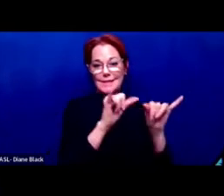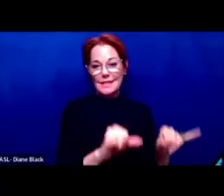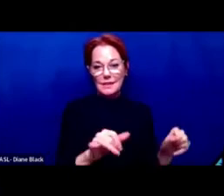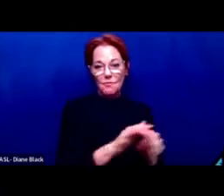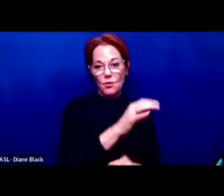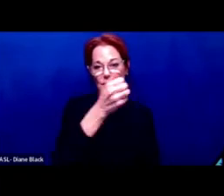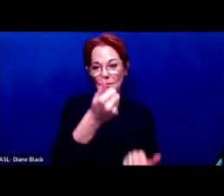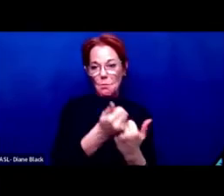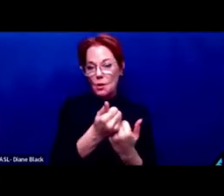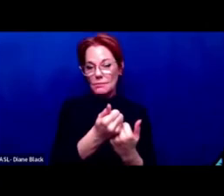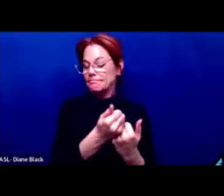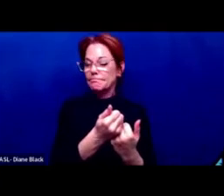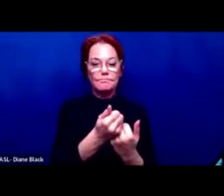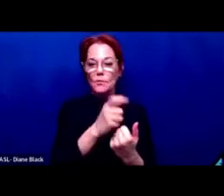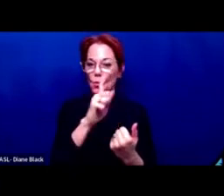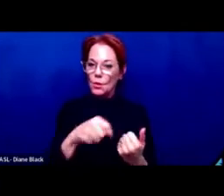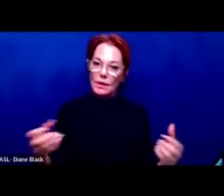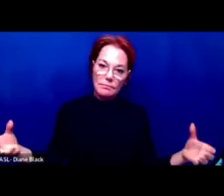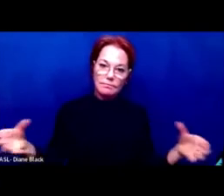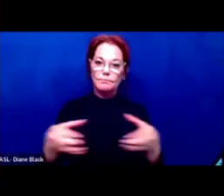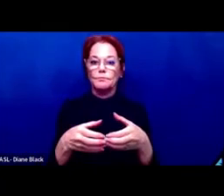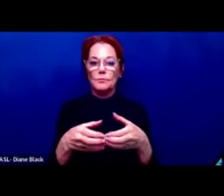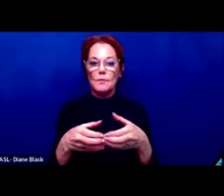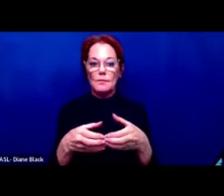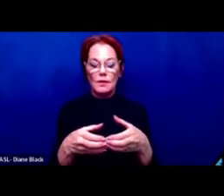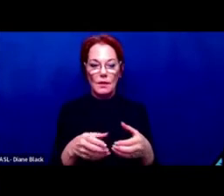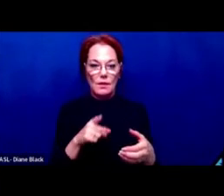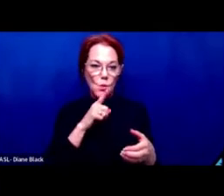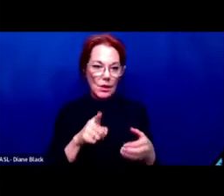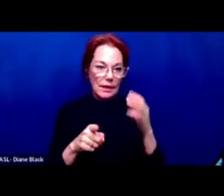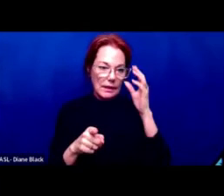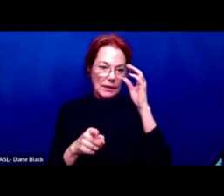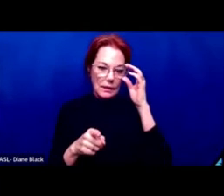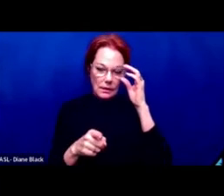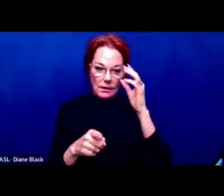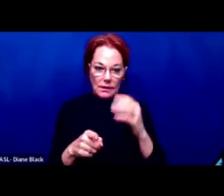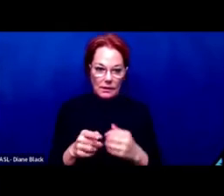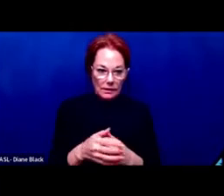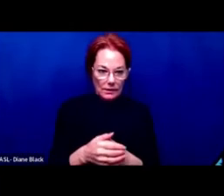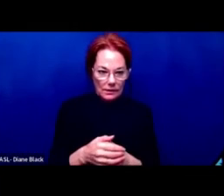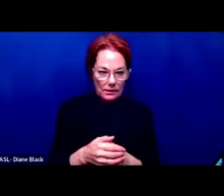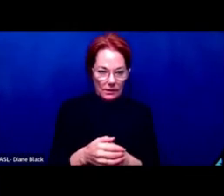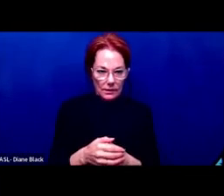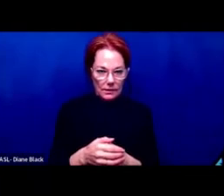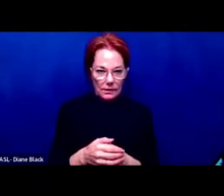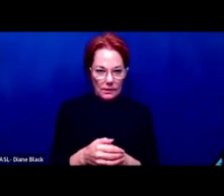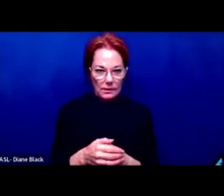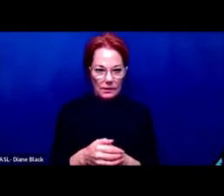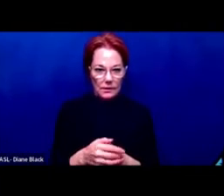think about ways that can overcome some of those stovepipes that are really wound up being a disservice to people with disabilities across the